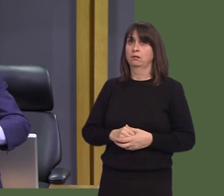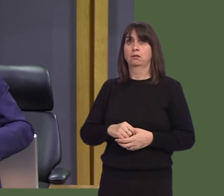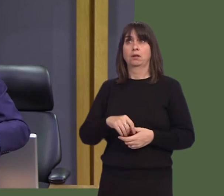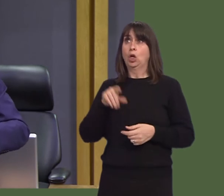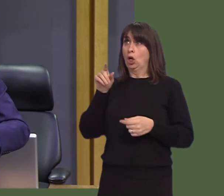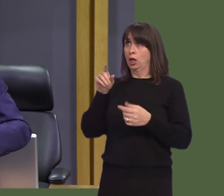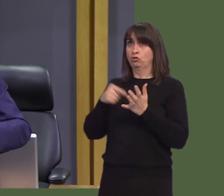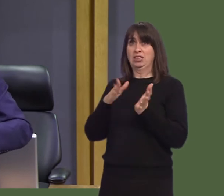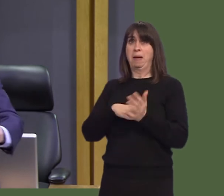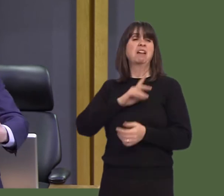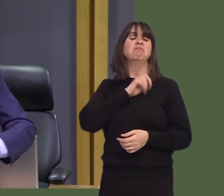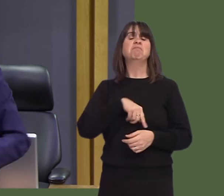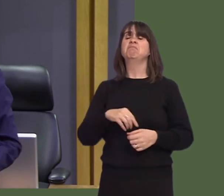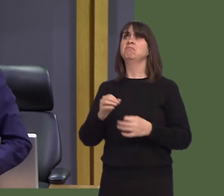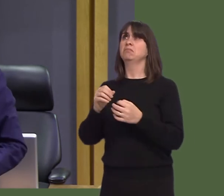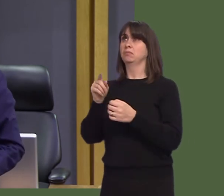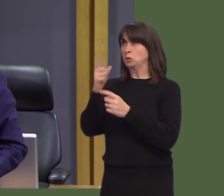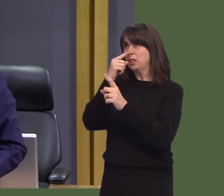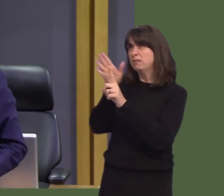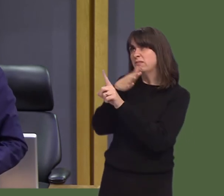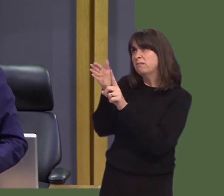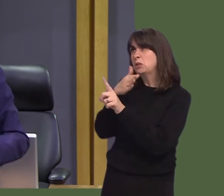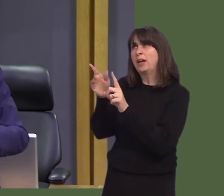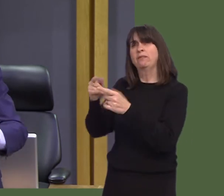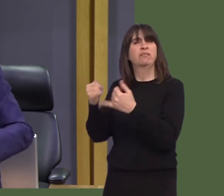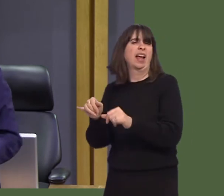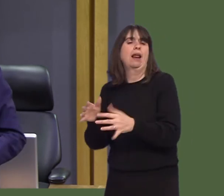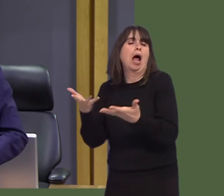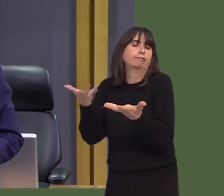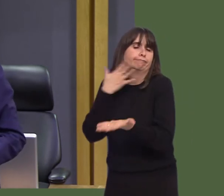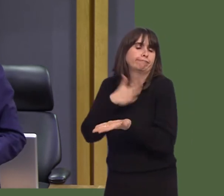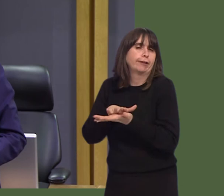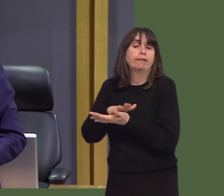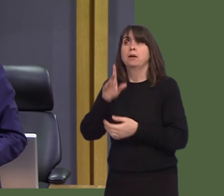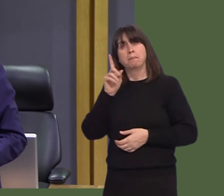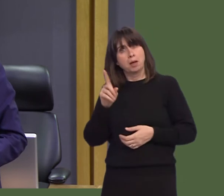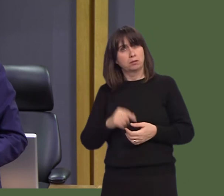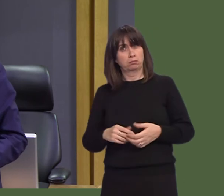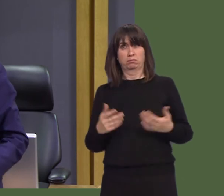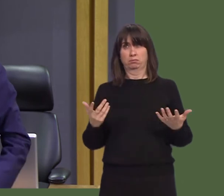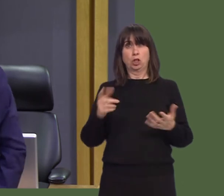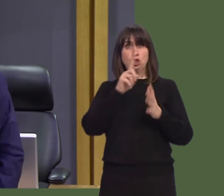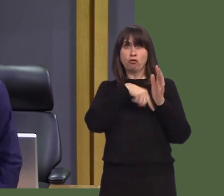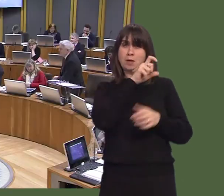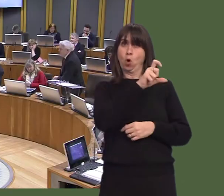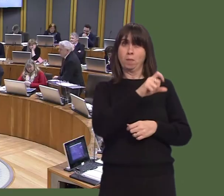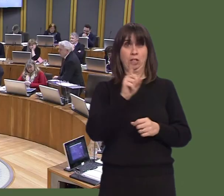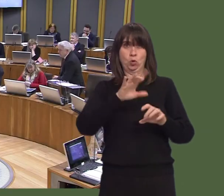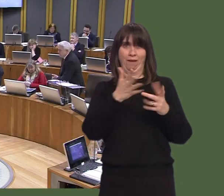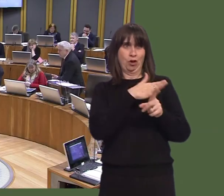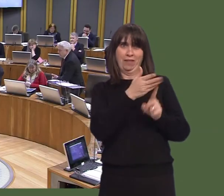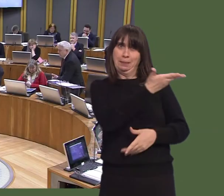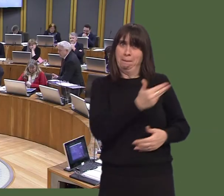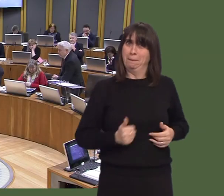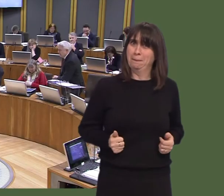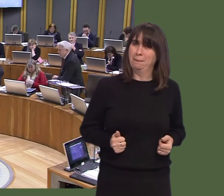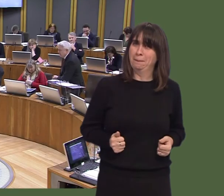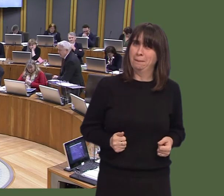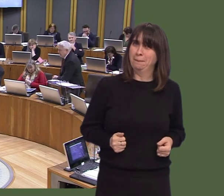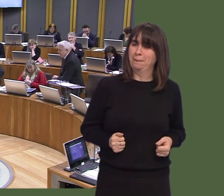But, of course, if we look at the justice system, we have to develop a Welsh penal policyósomething